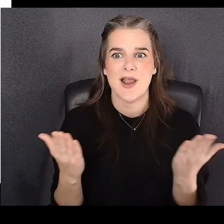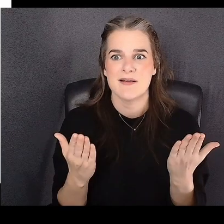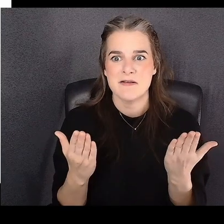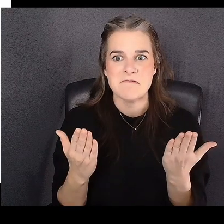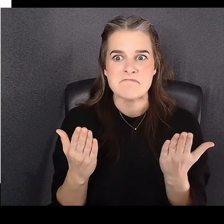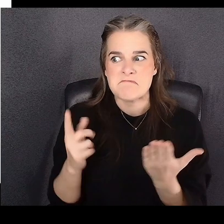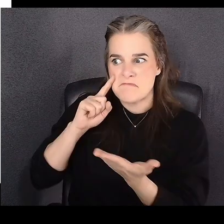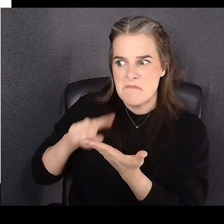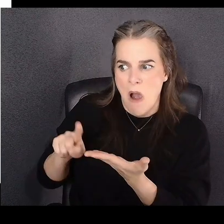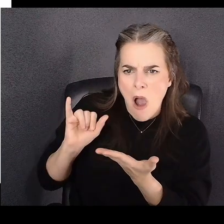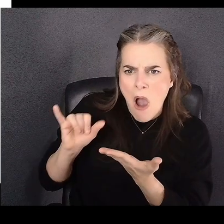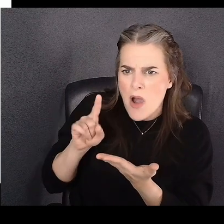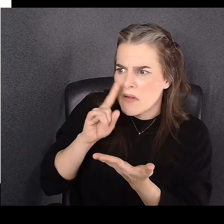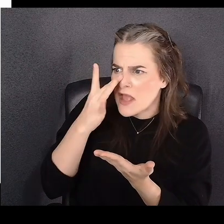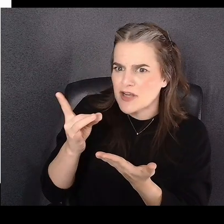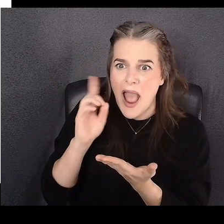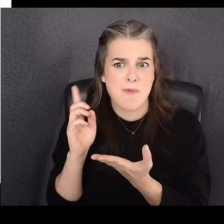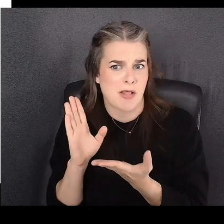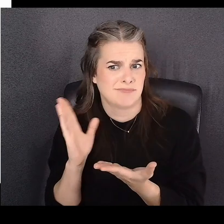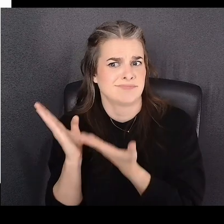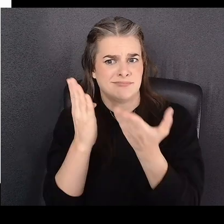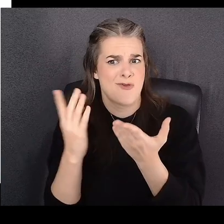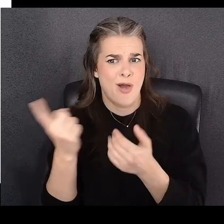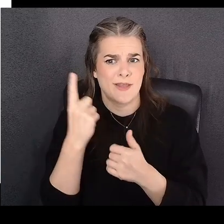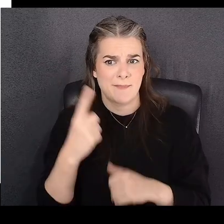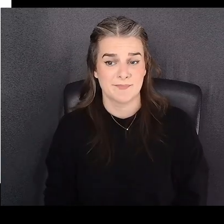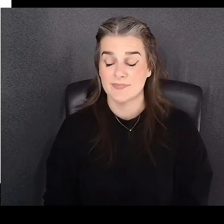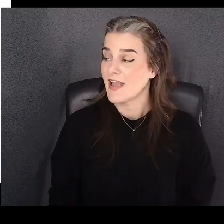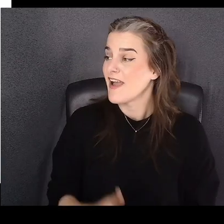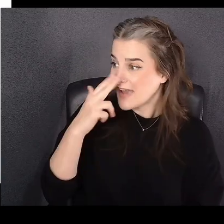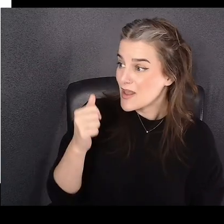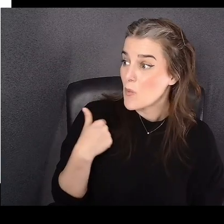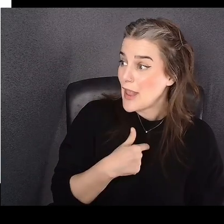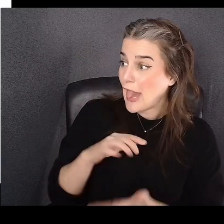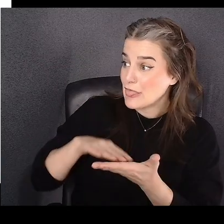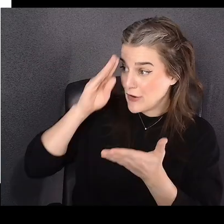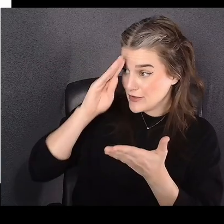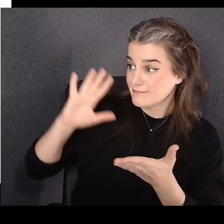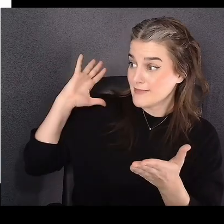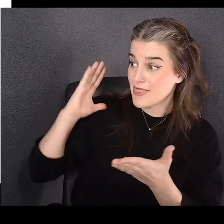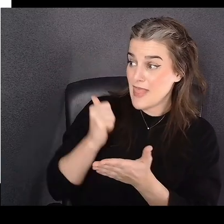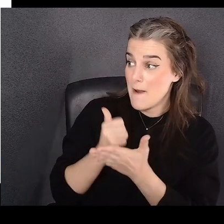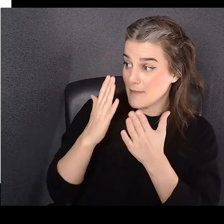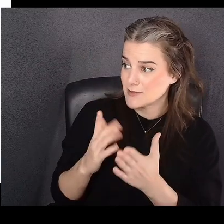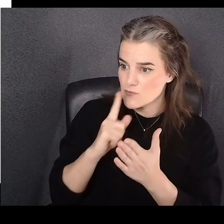You said what we learned as rec therapists still bleeds and is really a big part of our intake